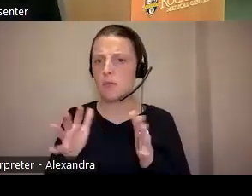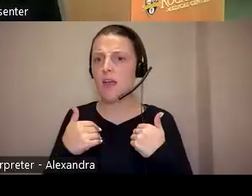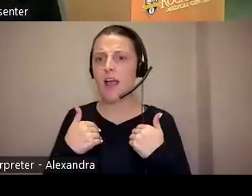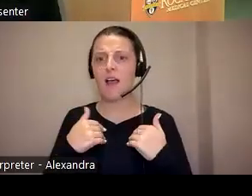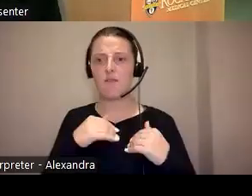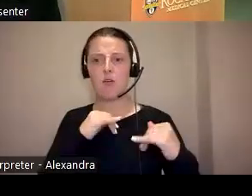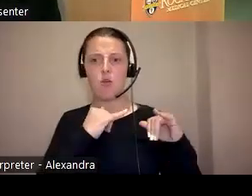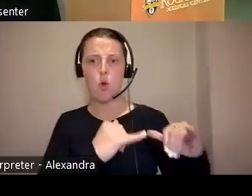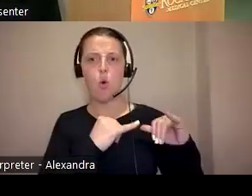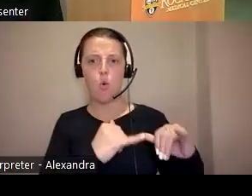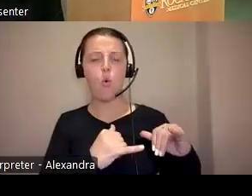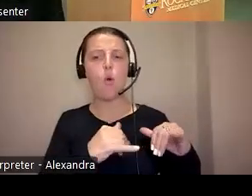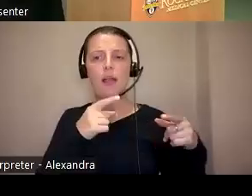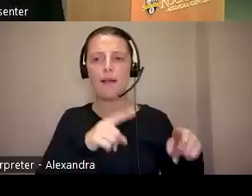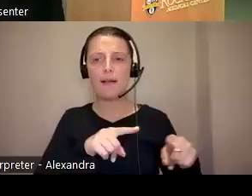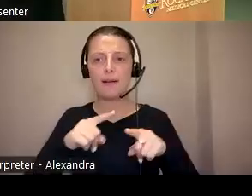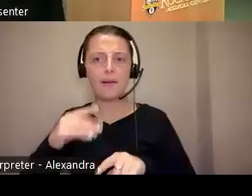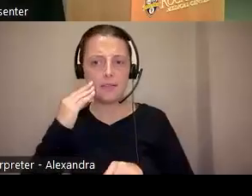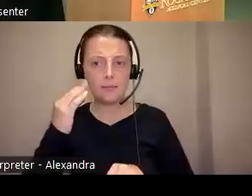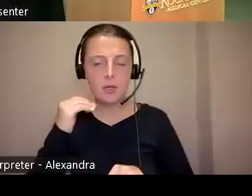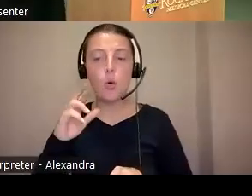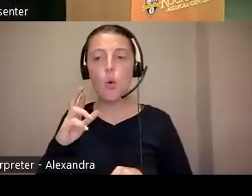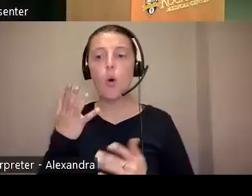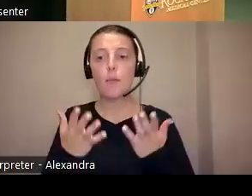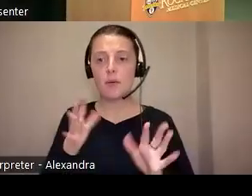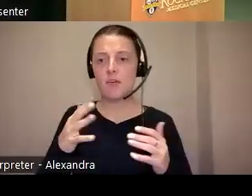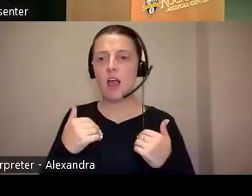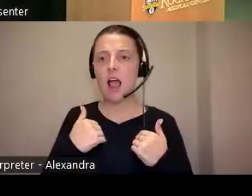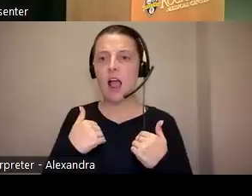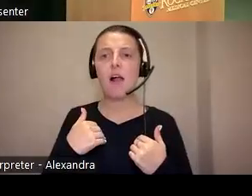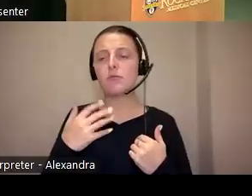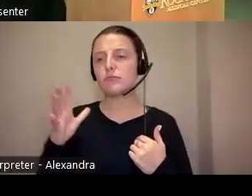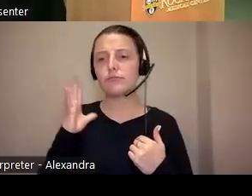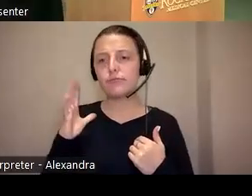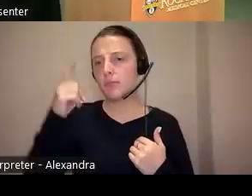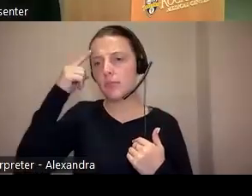be pulling from their experience with a mental health um diagnosis or a substance use diagnosis